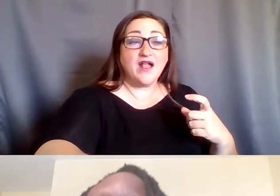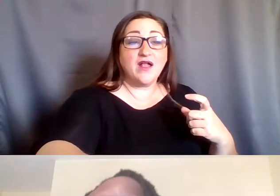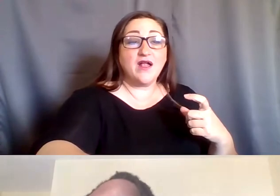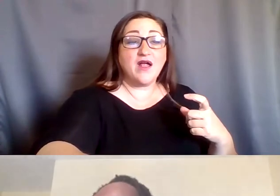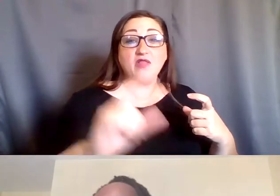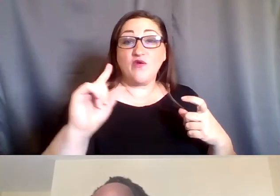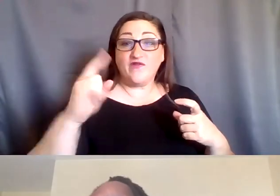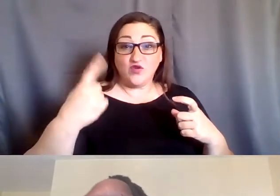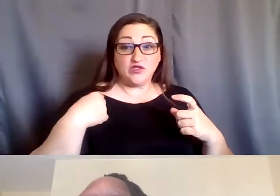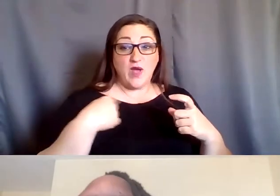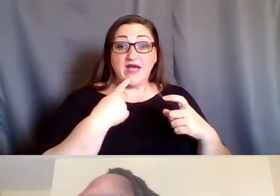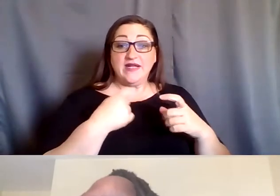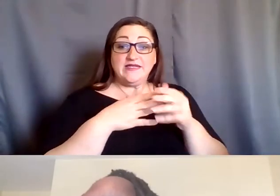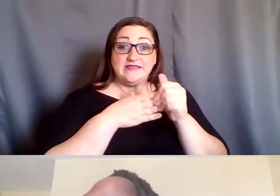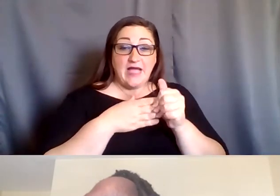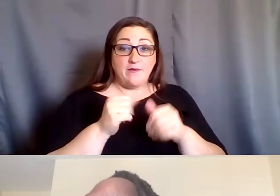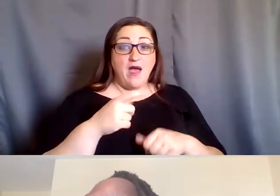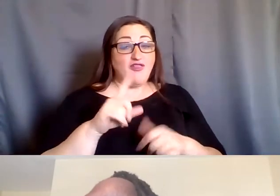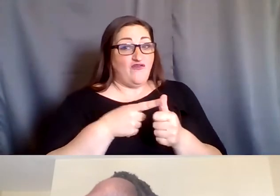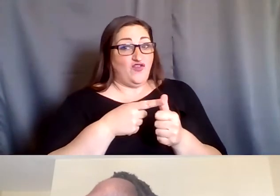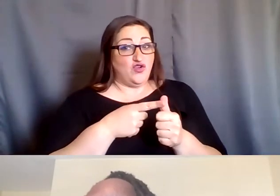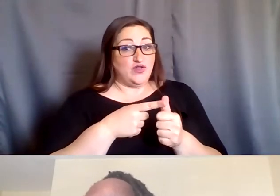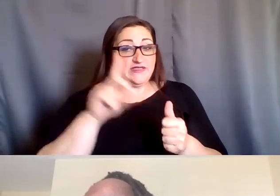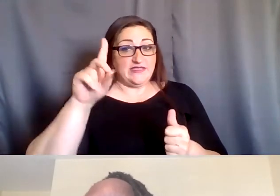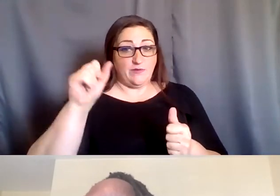disability justice principle, which is intersectionality.